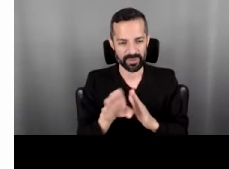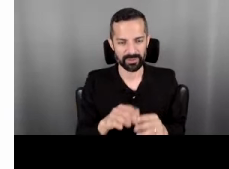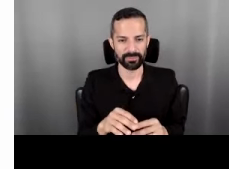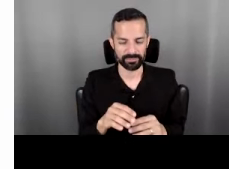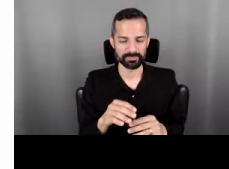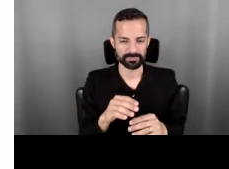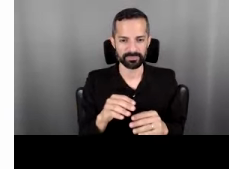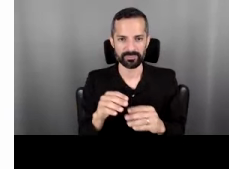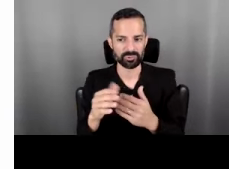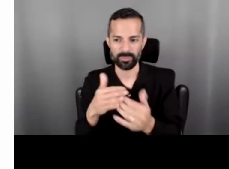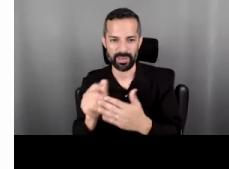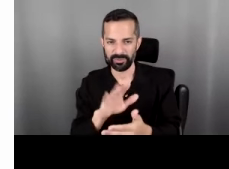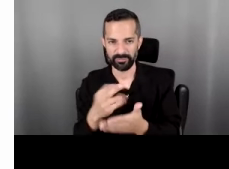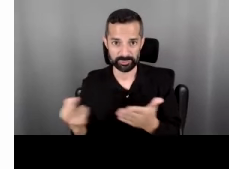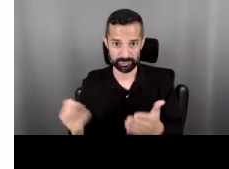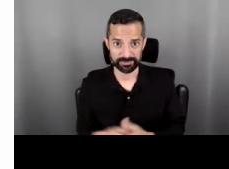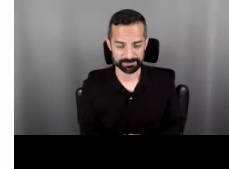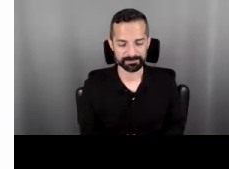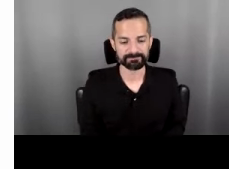And again, just showing in this case,